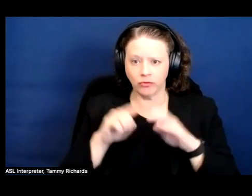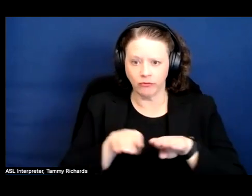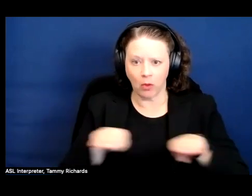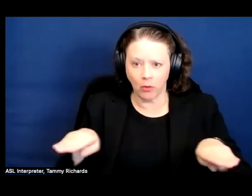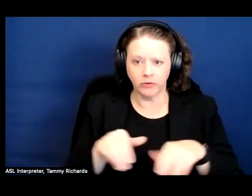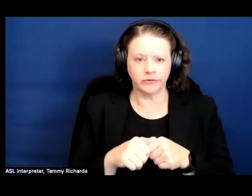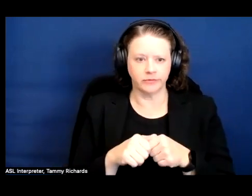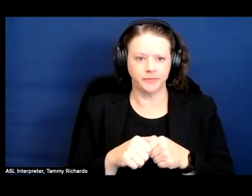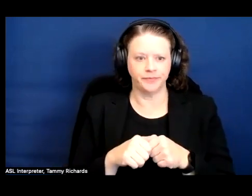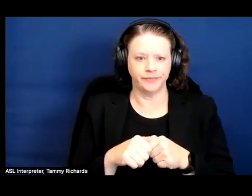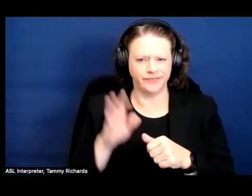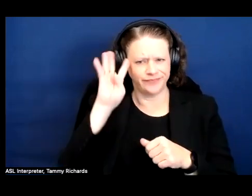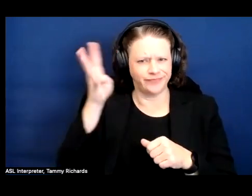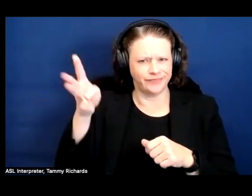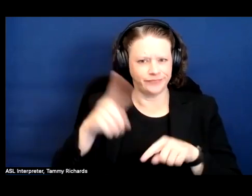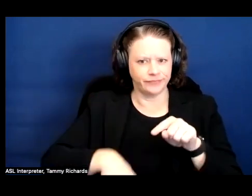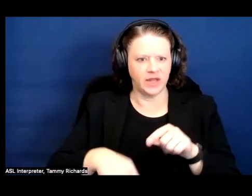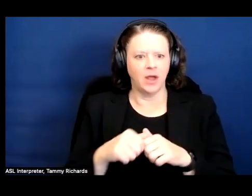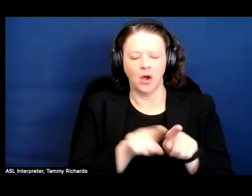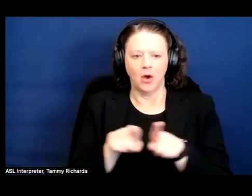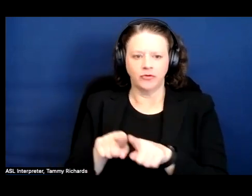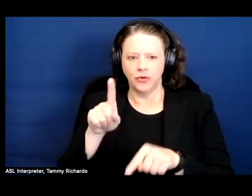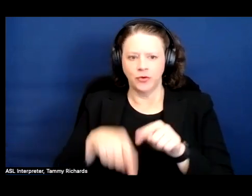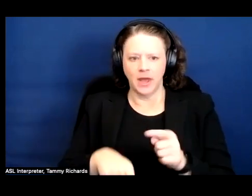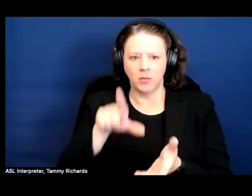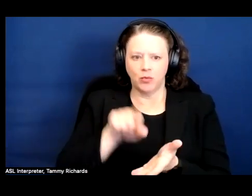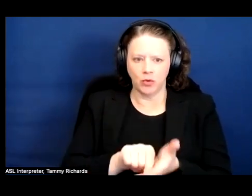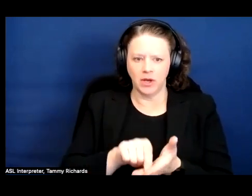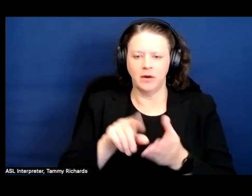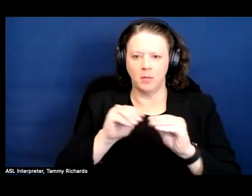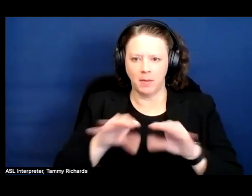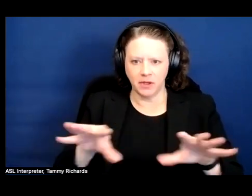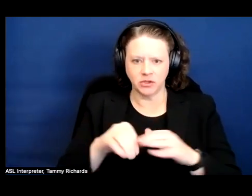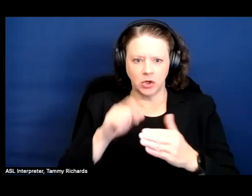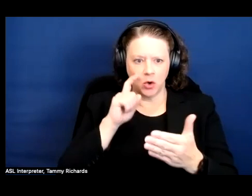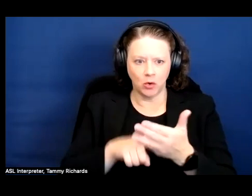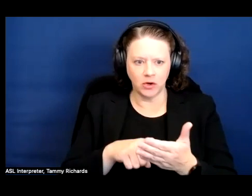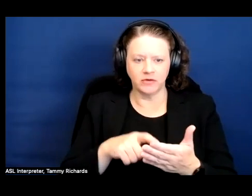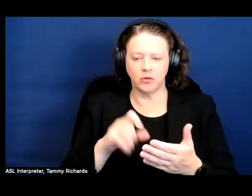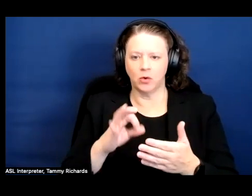and then also have a large dog that provides them with stability when walking